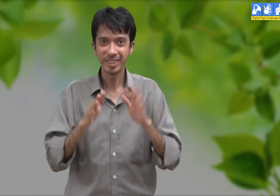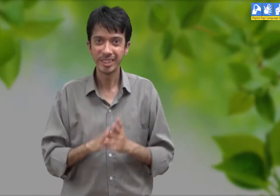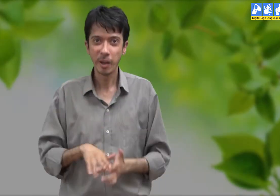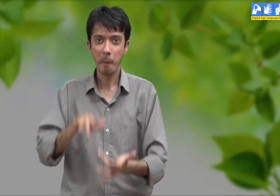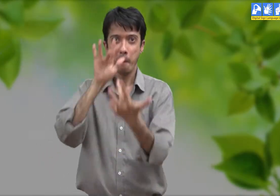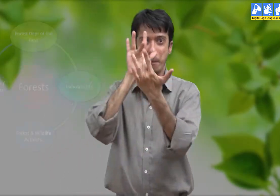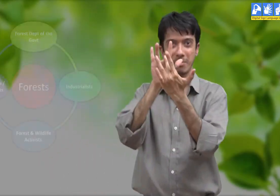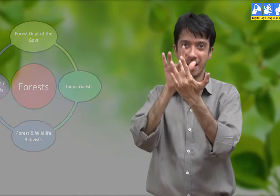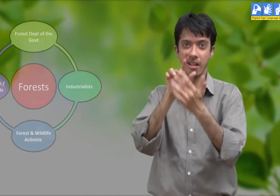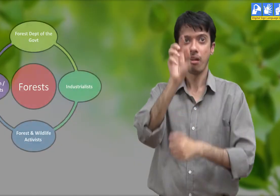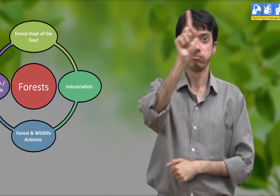Did you see that?